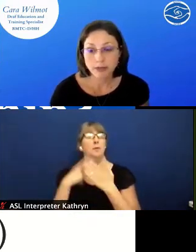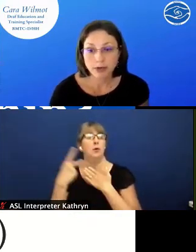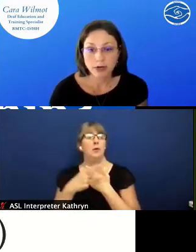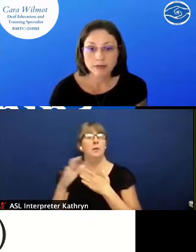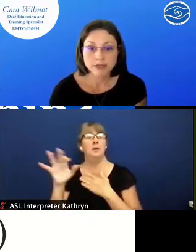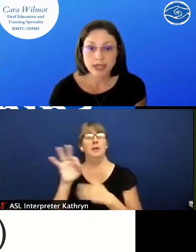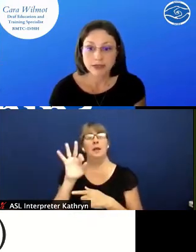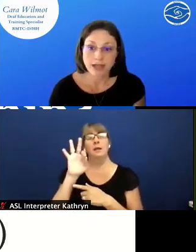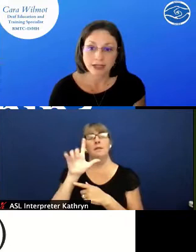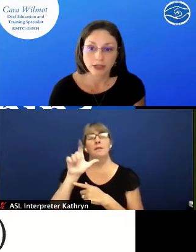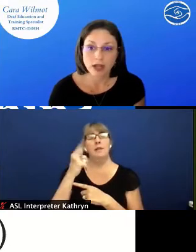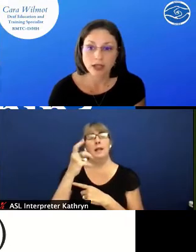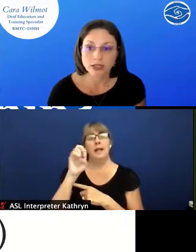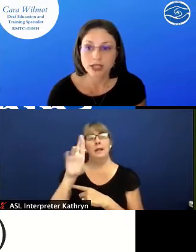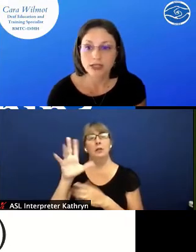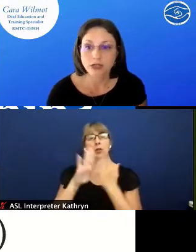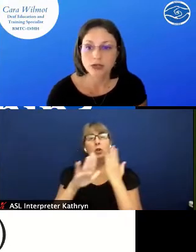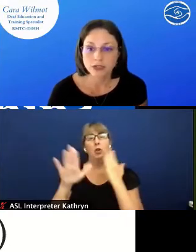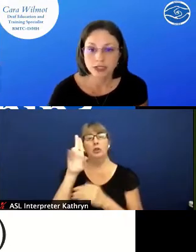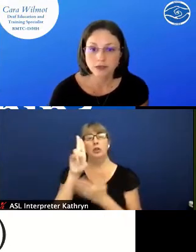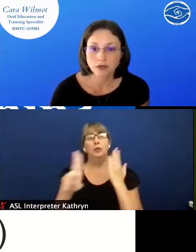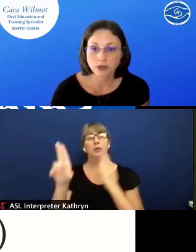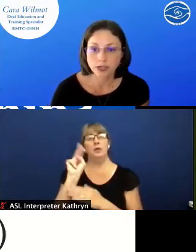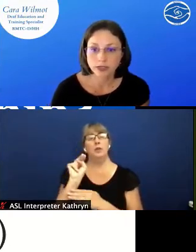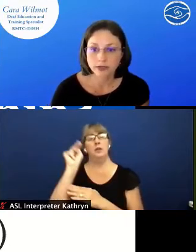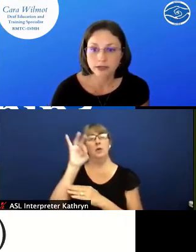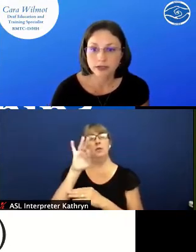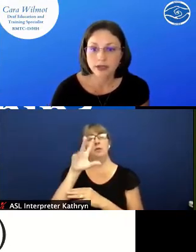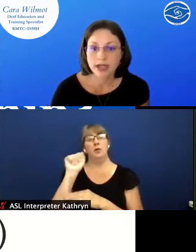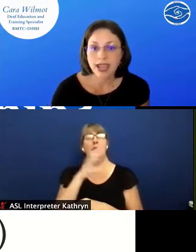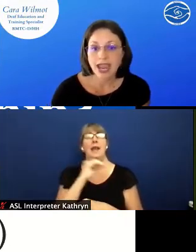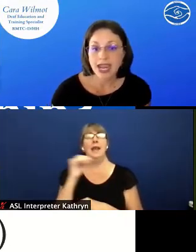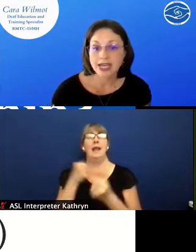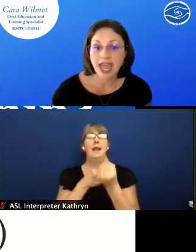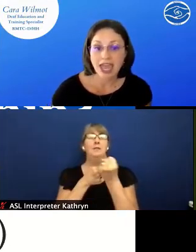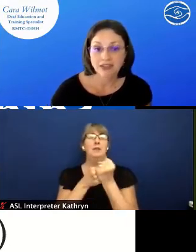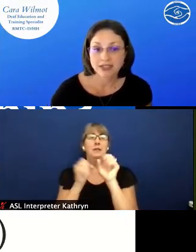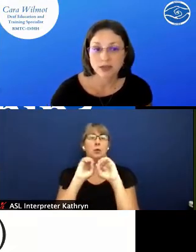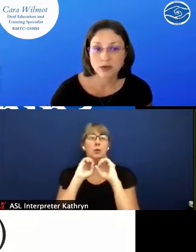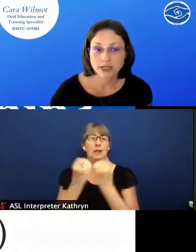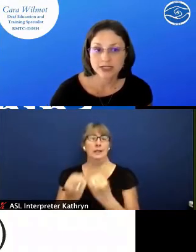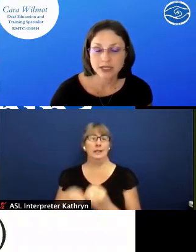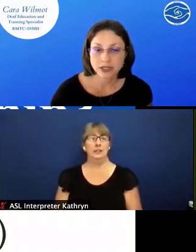programs like Flagler College and the University of North Florida and advocacy organizations.